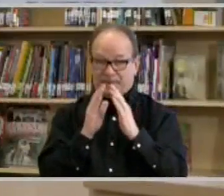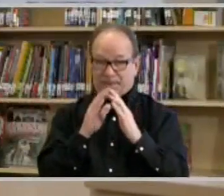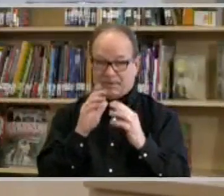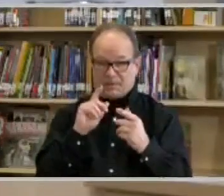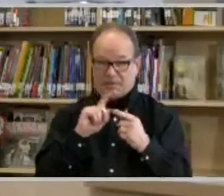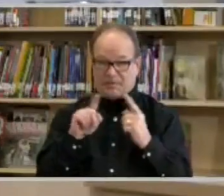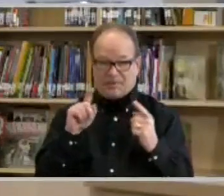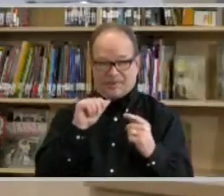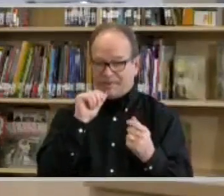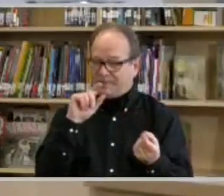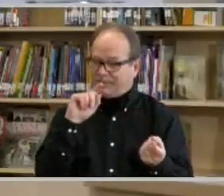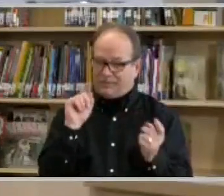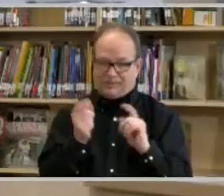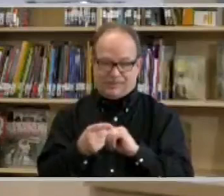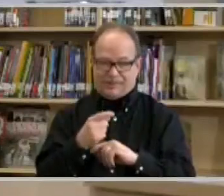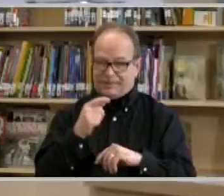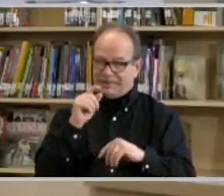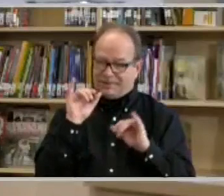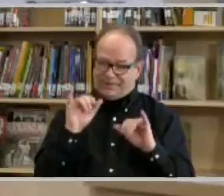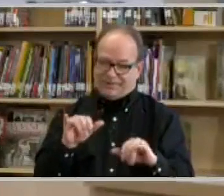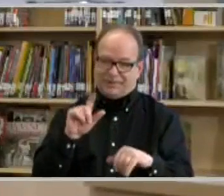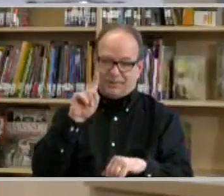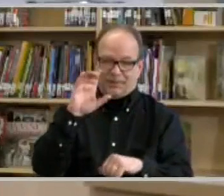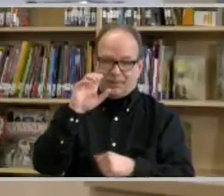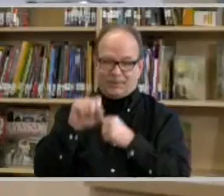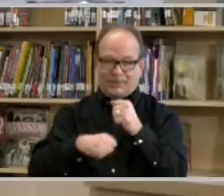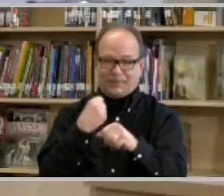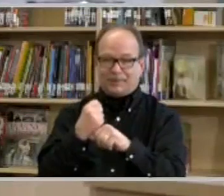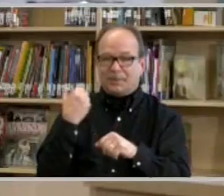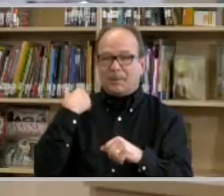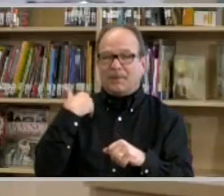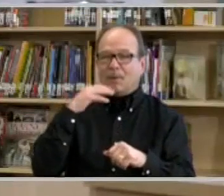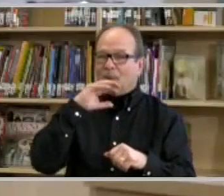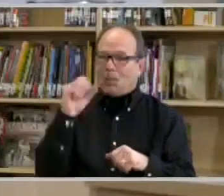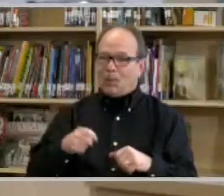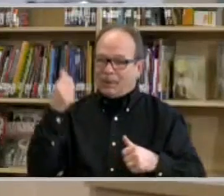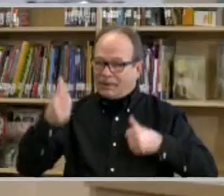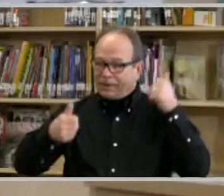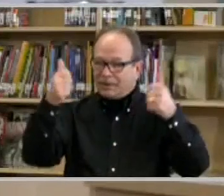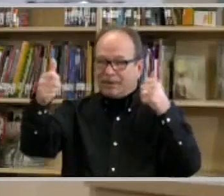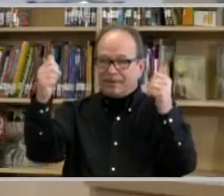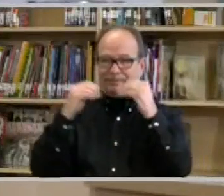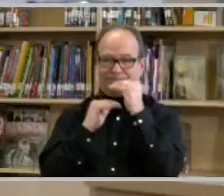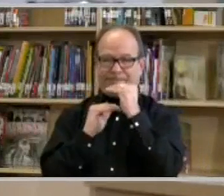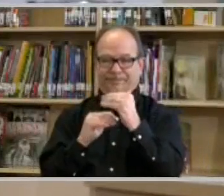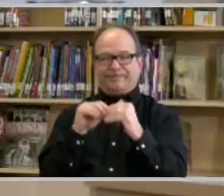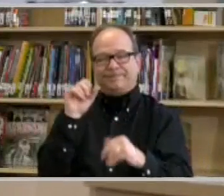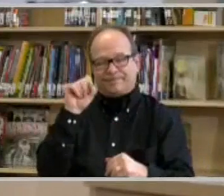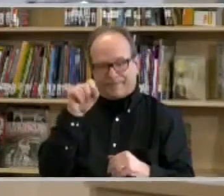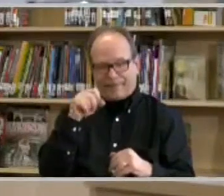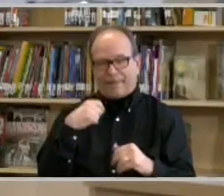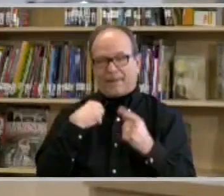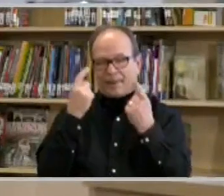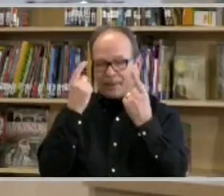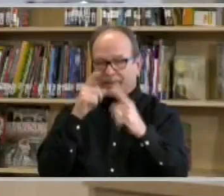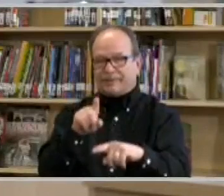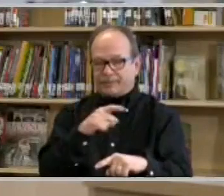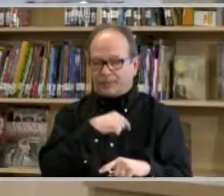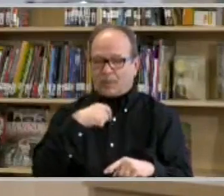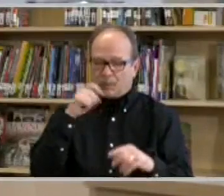THE TRUTH IS THE REAL LIGHTING PLAN FOR THE CITY HASN'T CHANGED